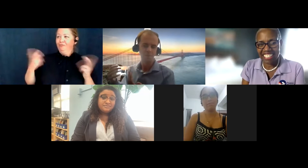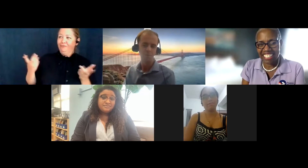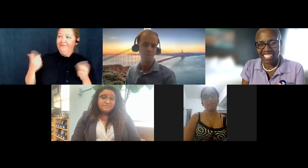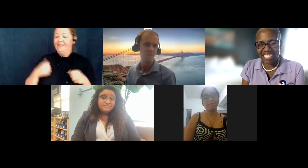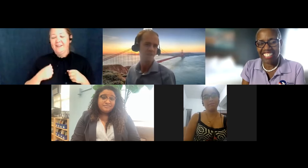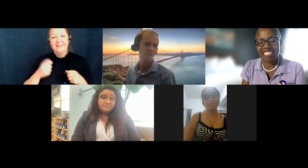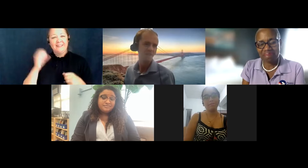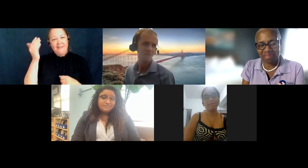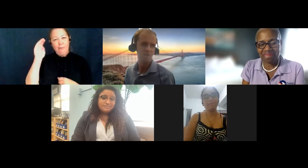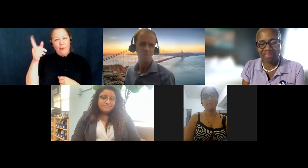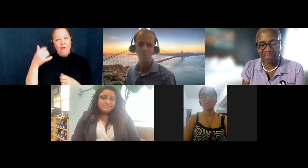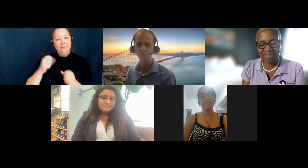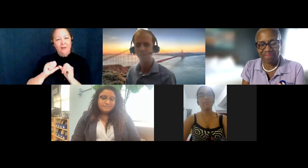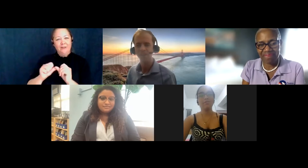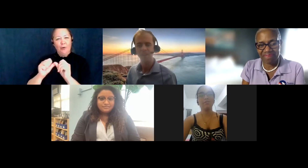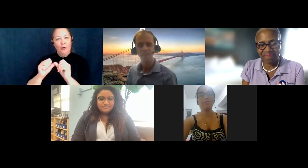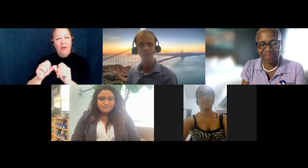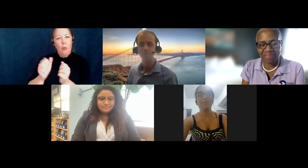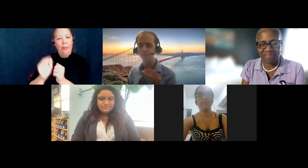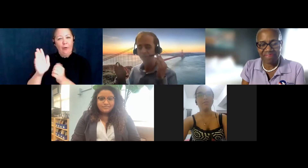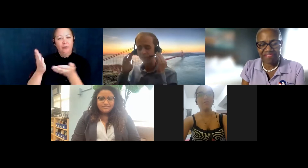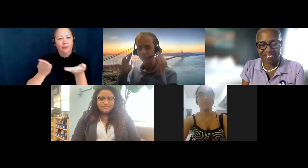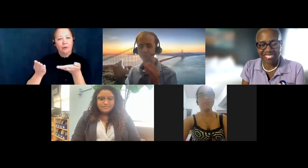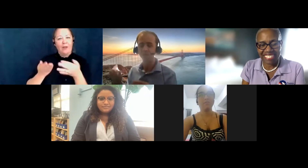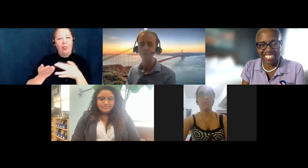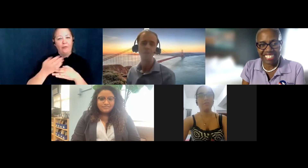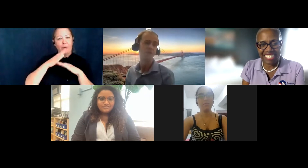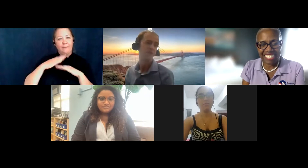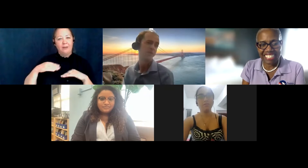service in the Peace Corps. That is interesting with what you said about